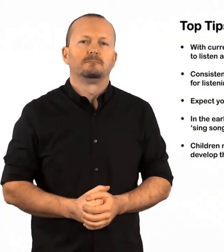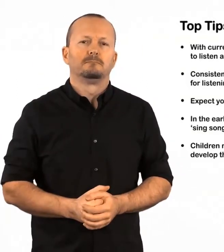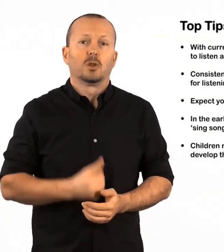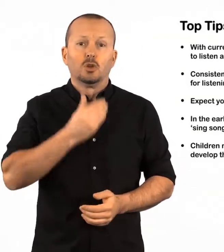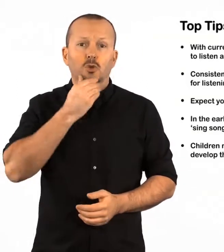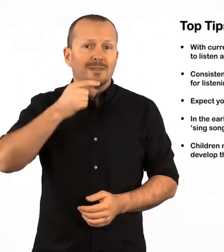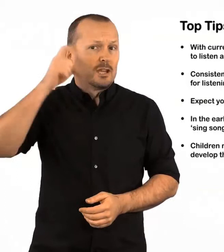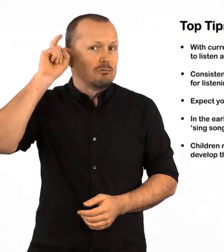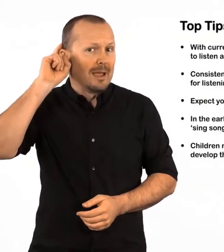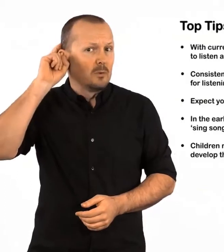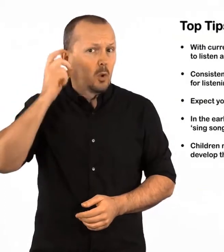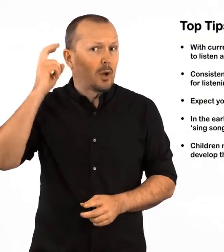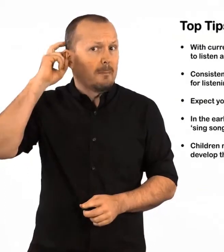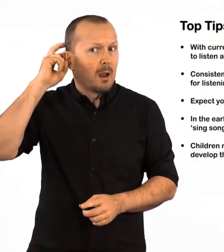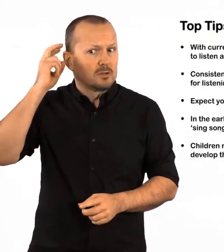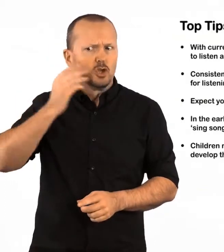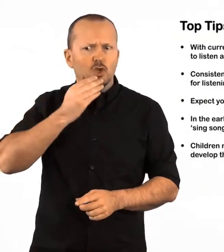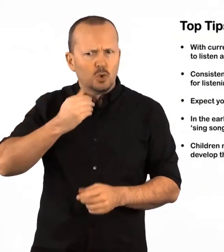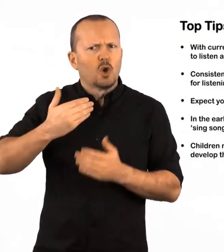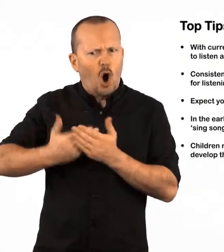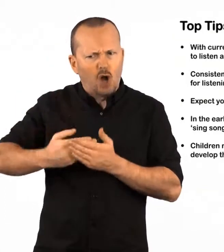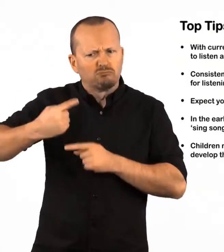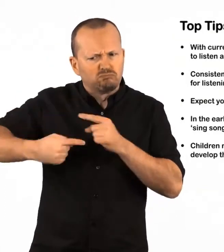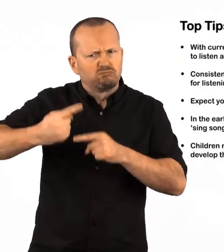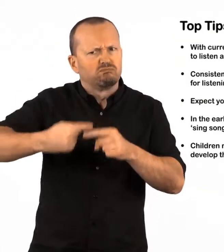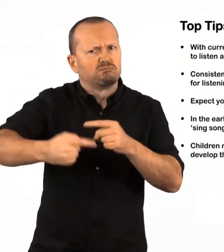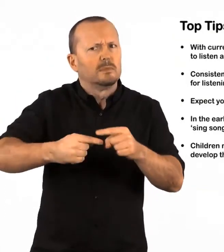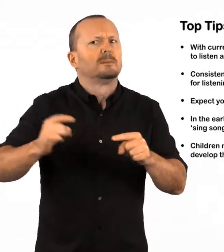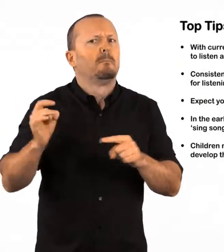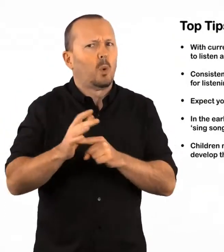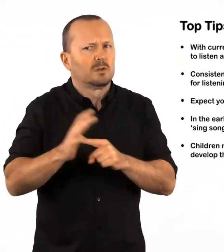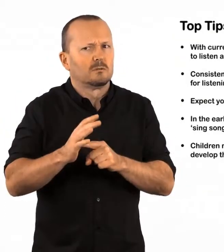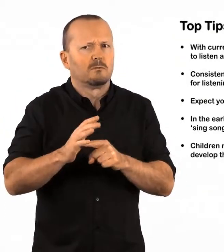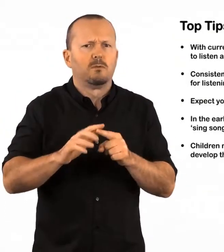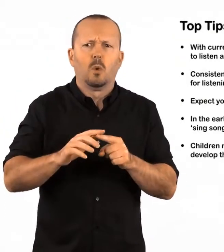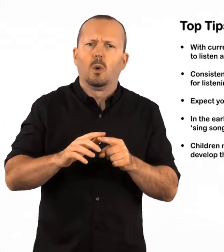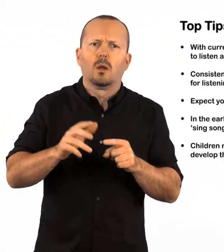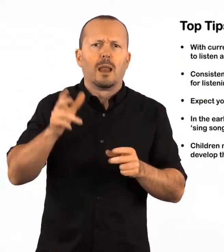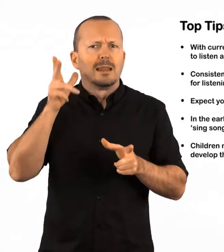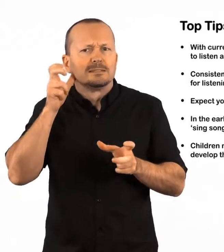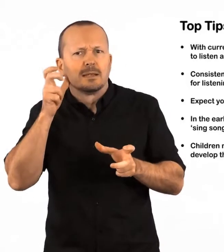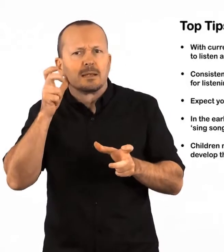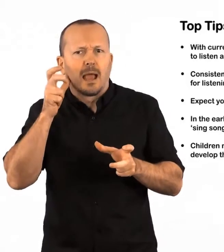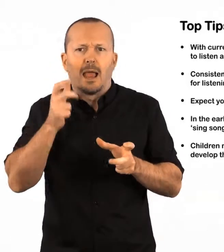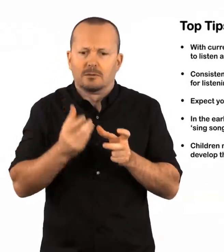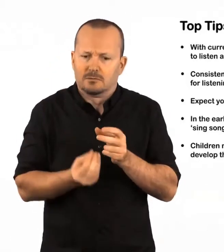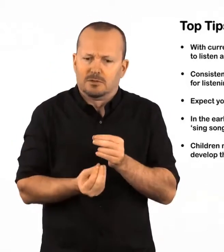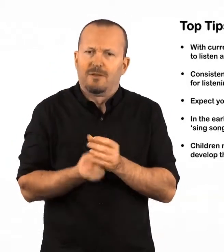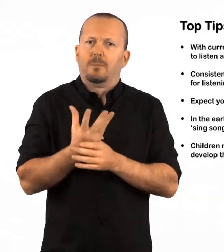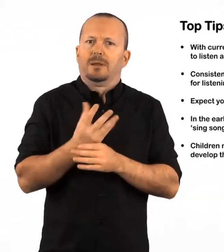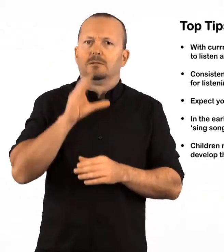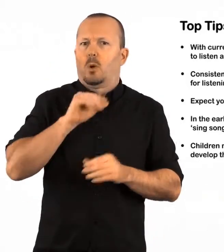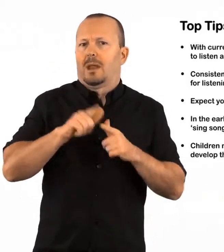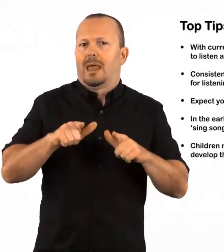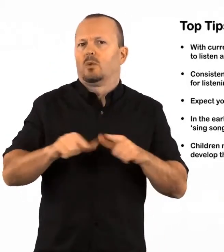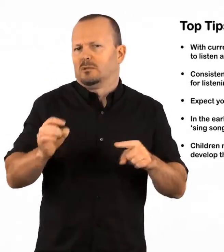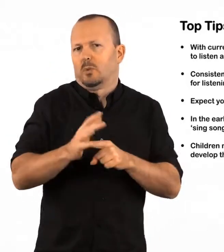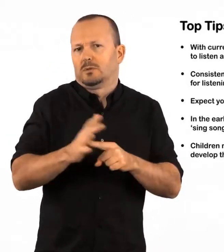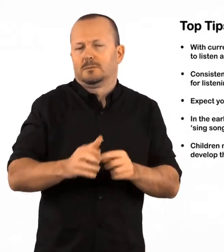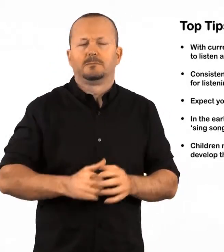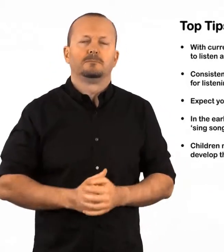Consistent use of hearing aids/cochlear implants is important for listening and spoken language development.